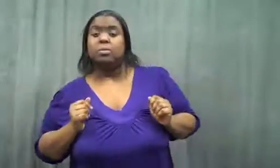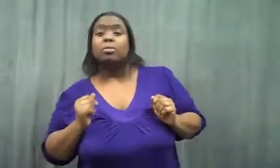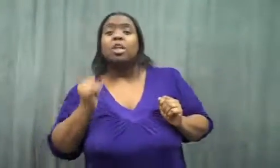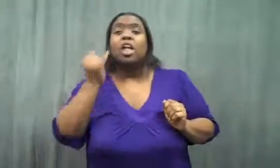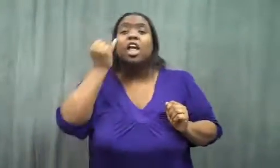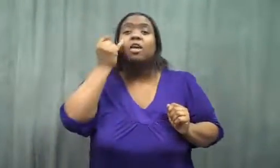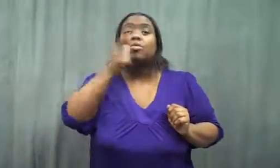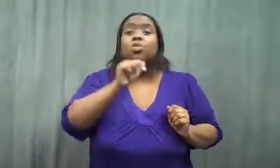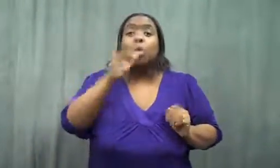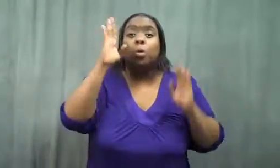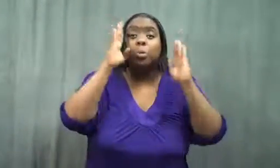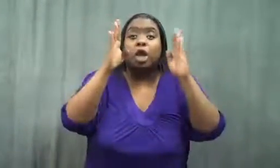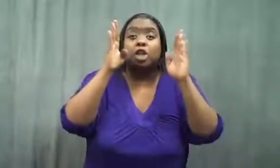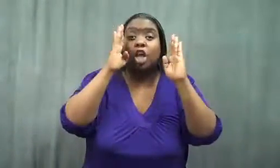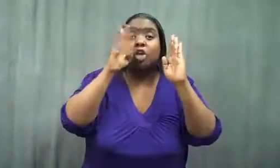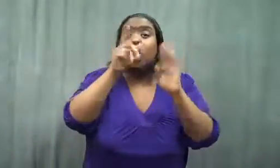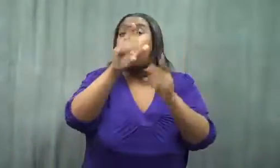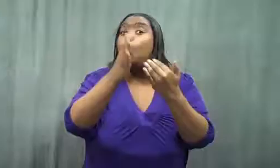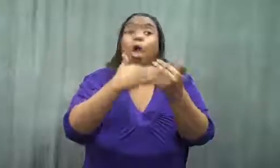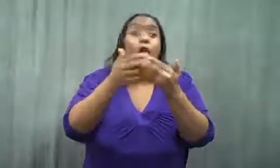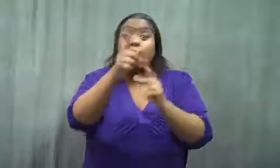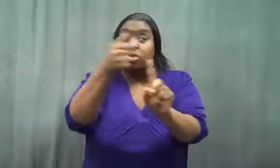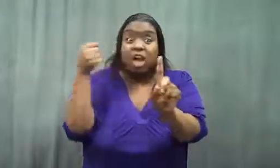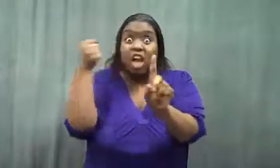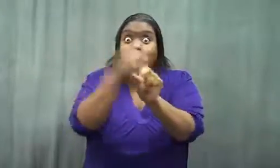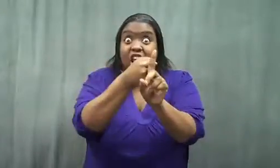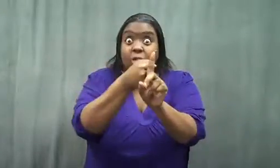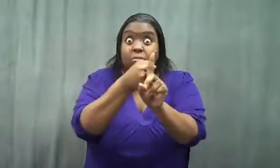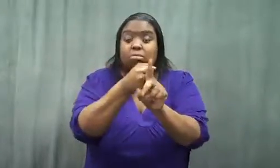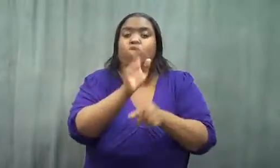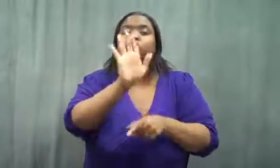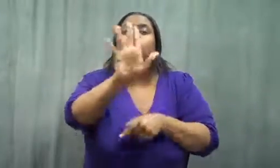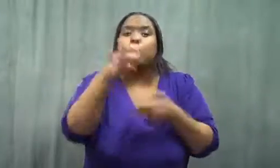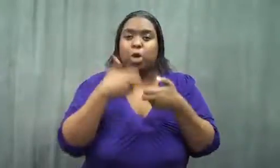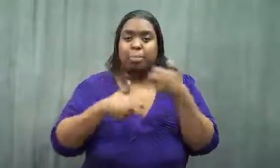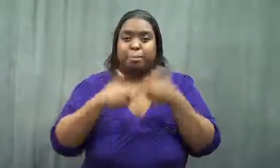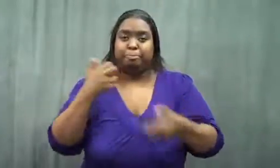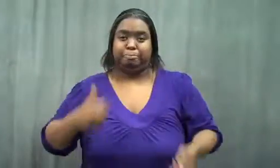"If you don't pay attention, and hit something, your problem!"